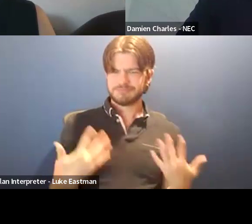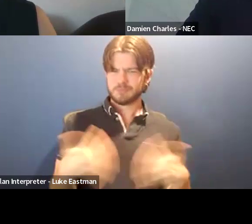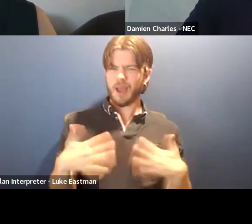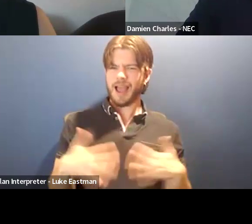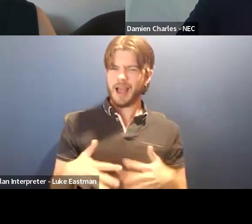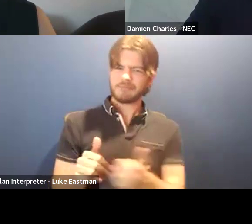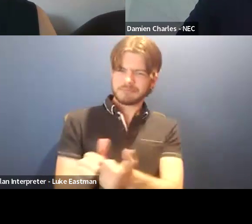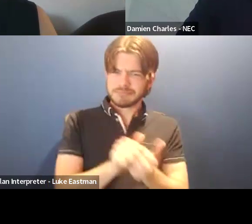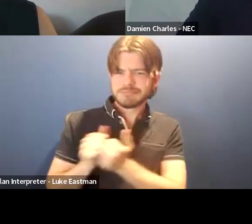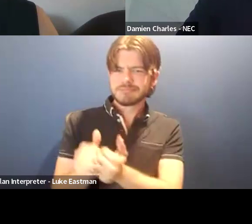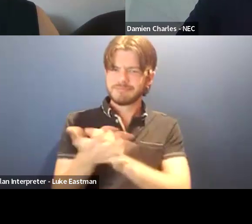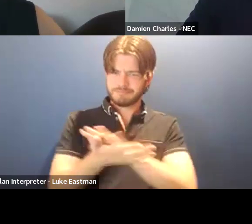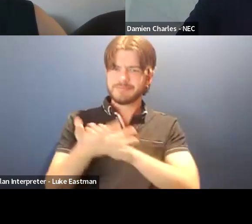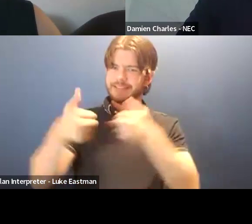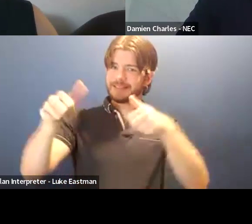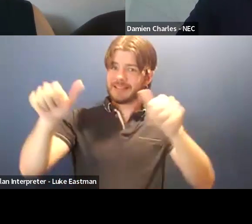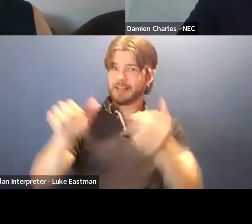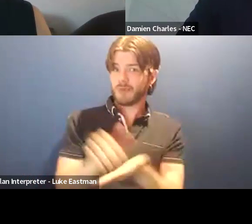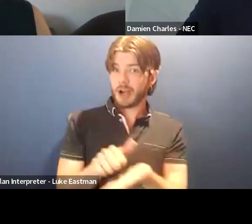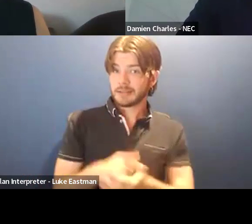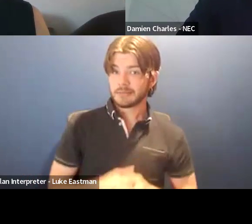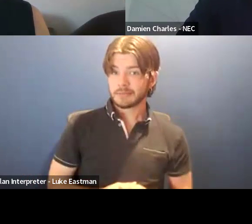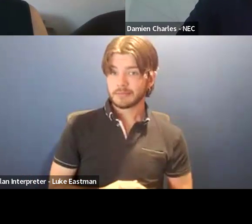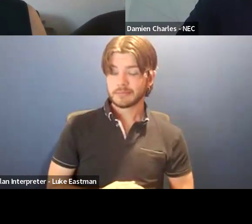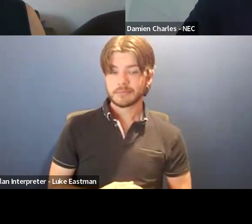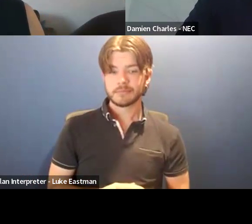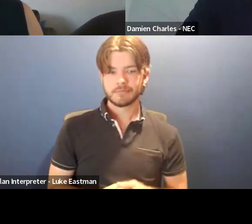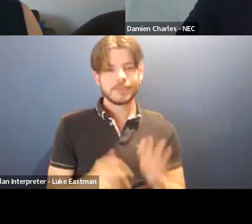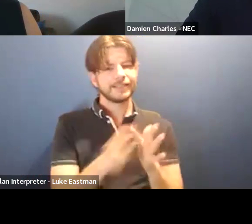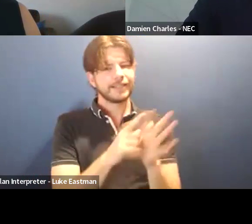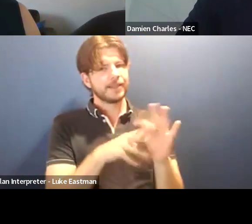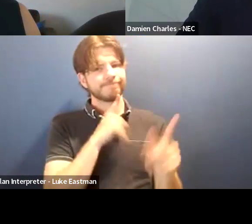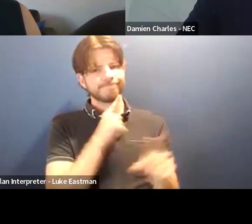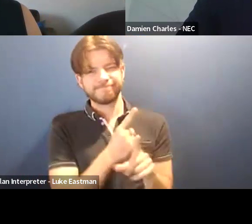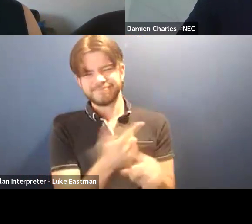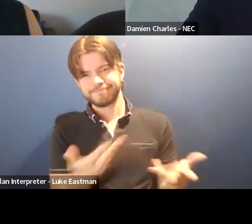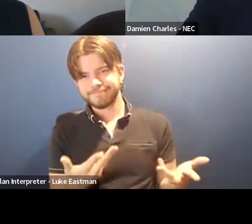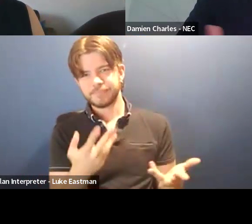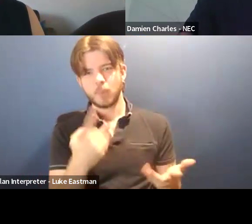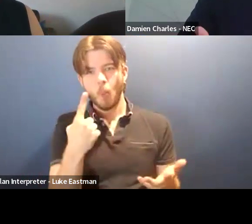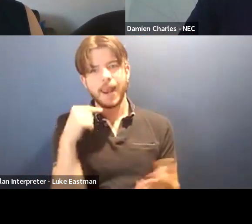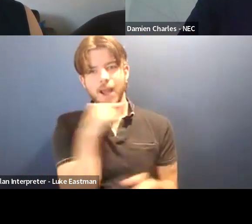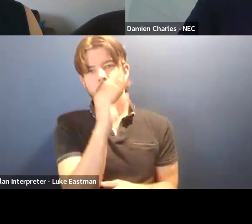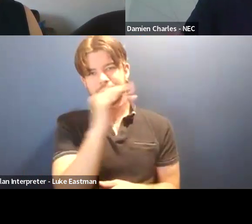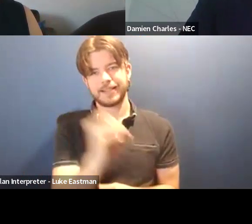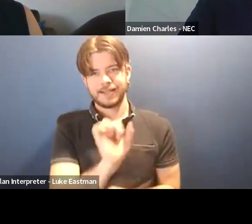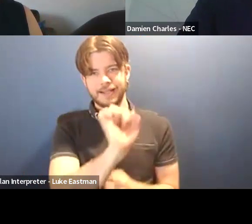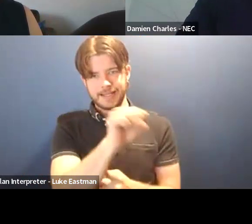successful yeah 100% I think part of that as well and you know is you know